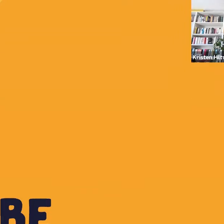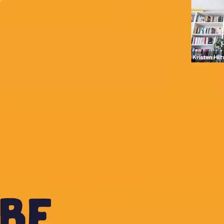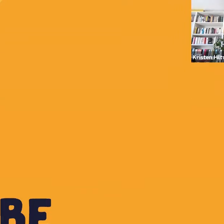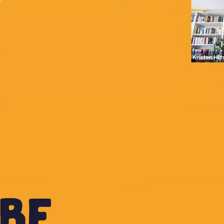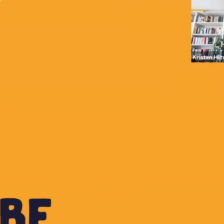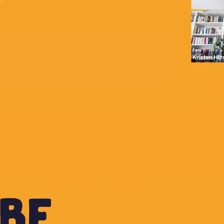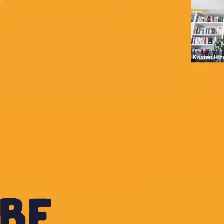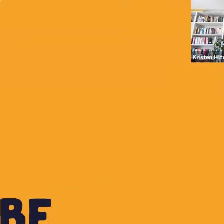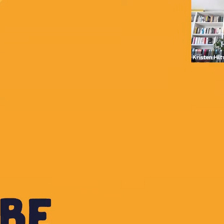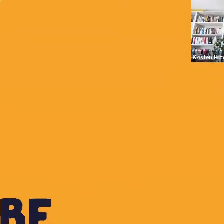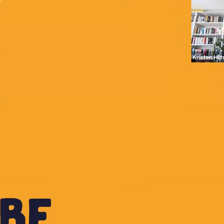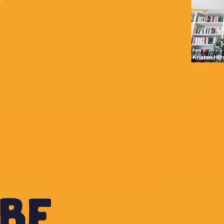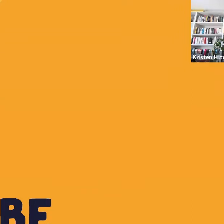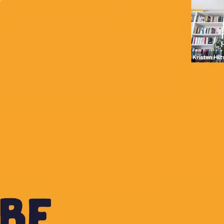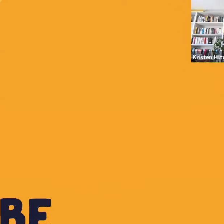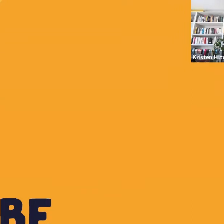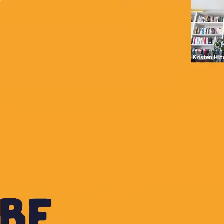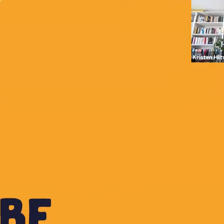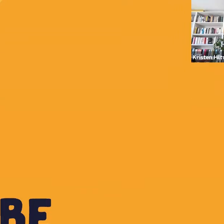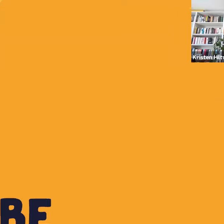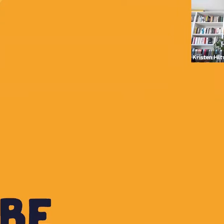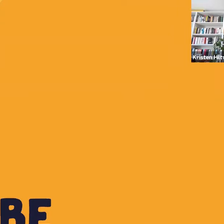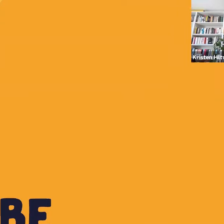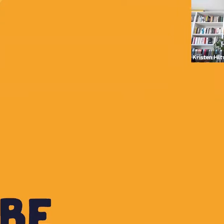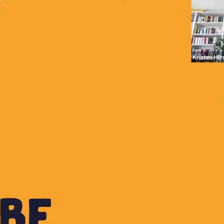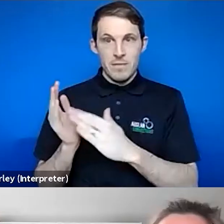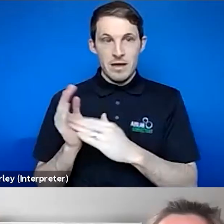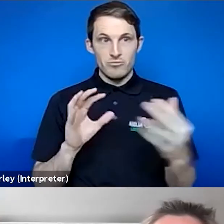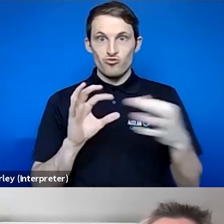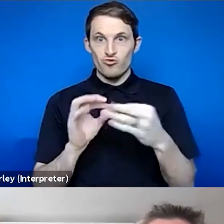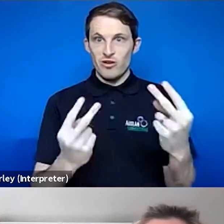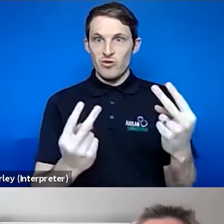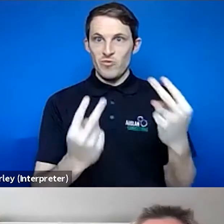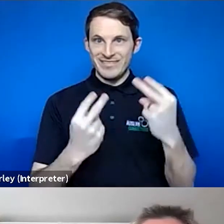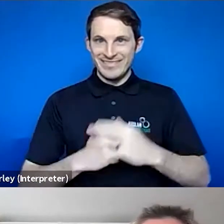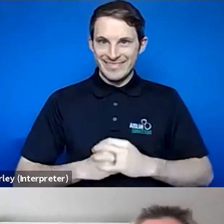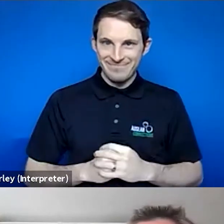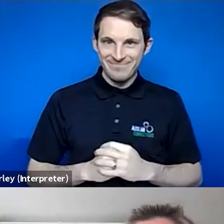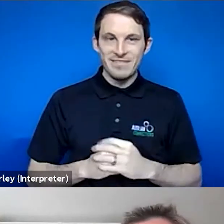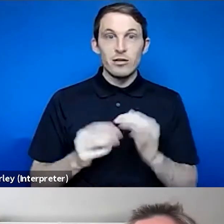thing about today is both our mothers are watching. Before Martin joins us virtually,